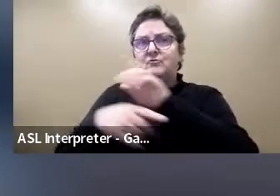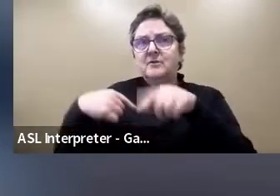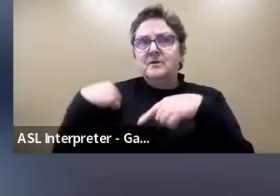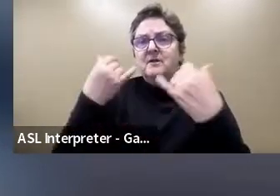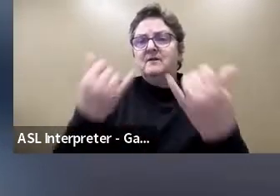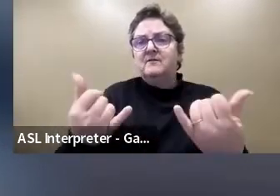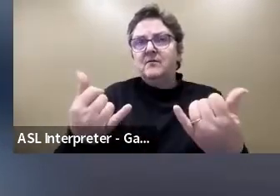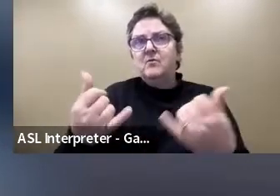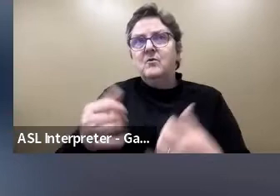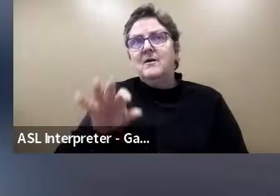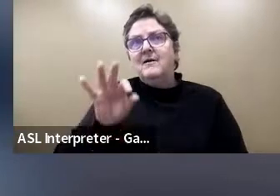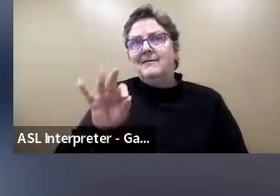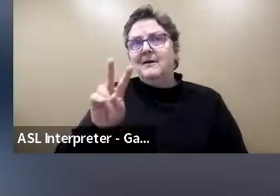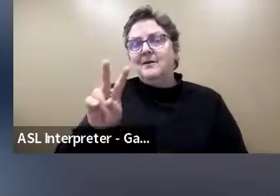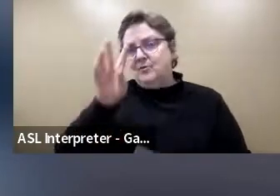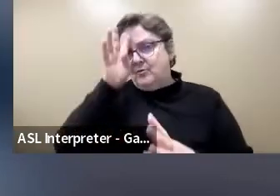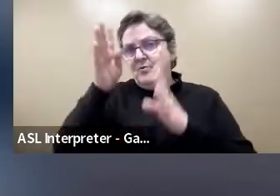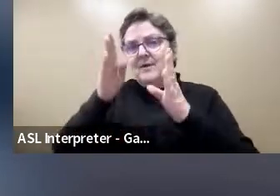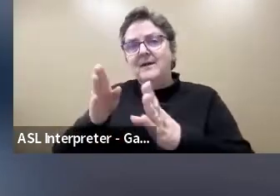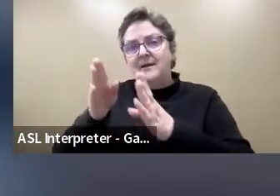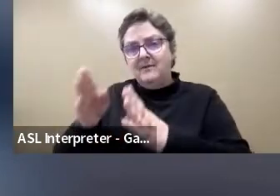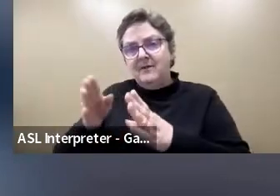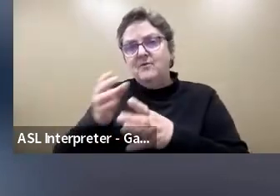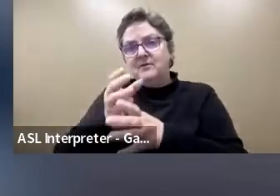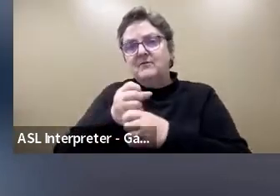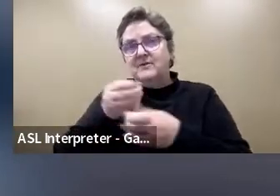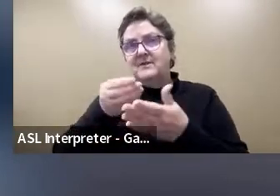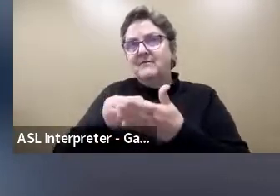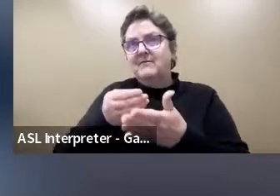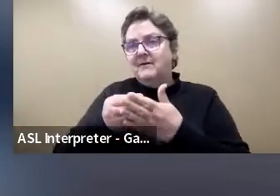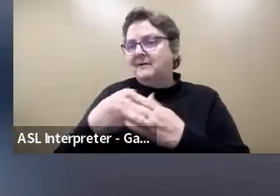92 innovators have been funded through the past 10 years.